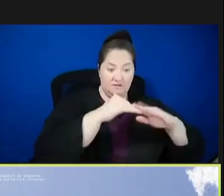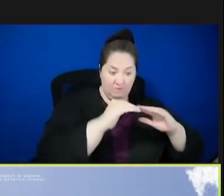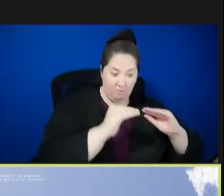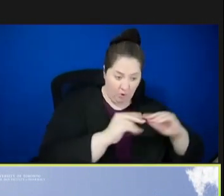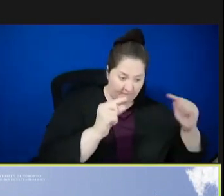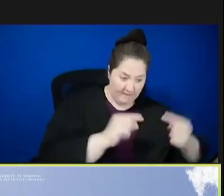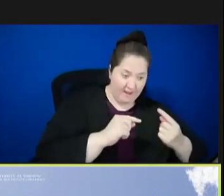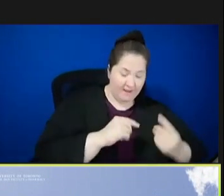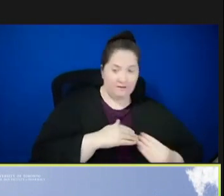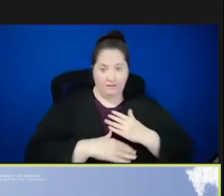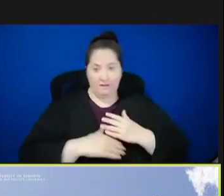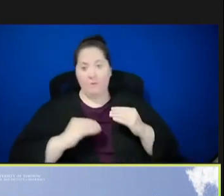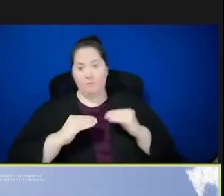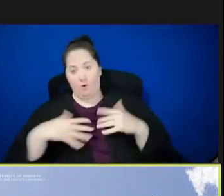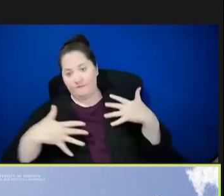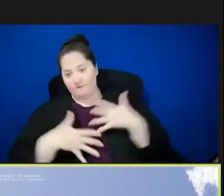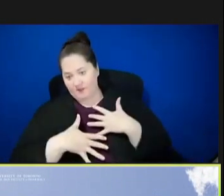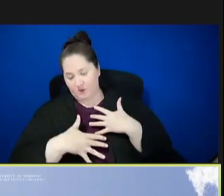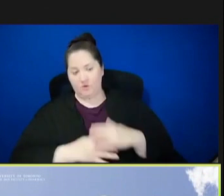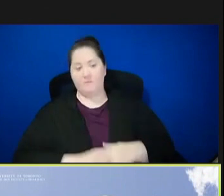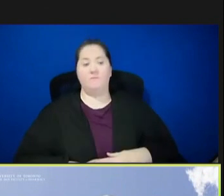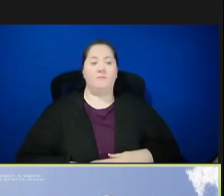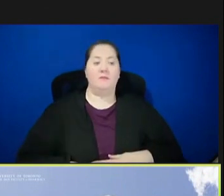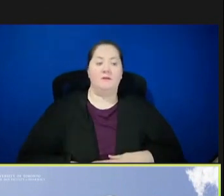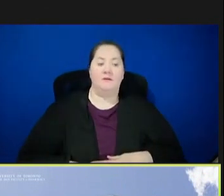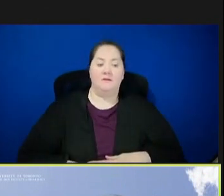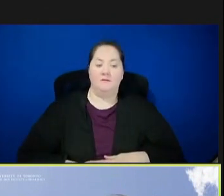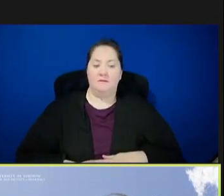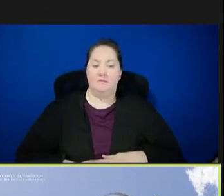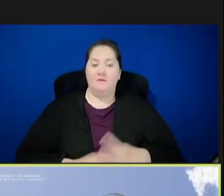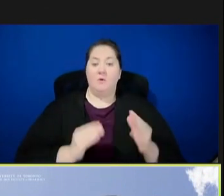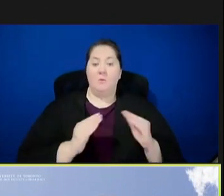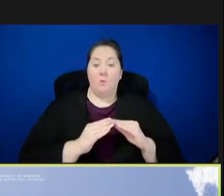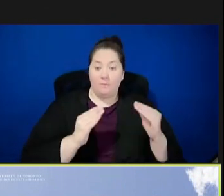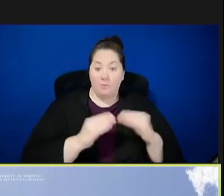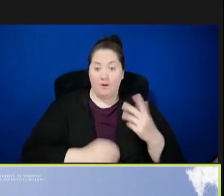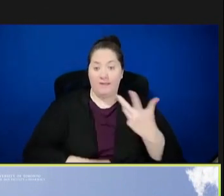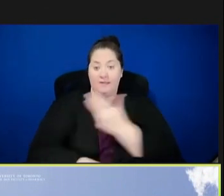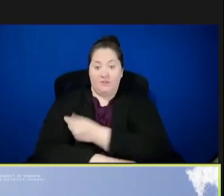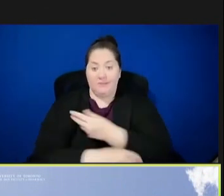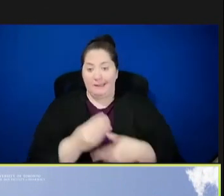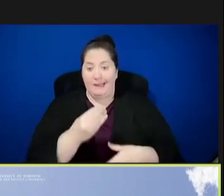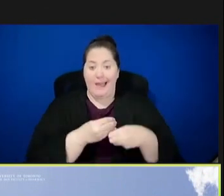have more fear. And as we have more and more injections being added to the vaccine schedules,